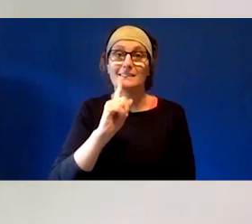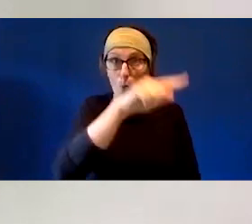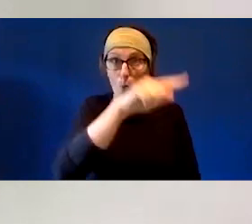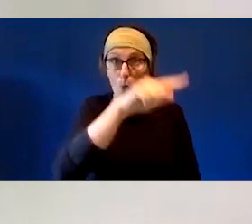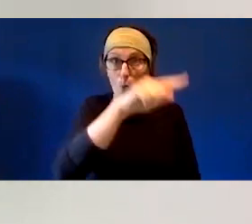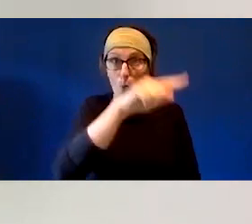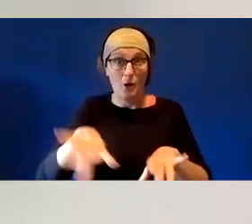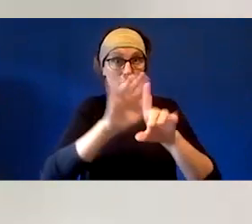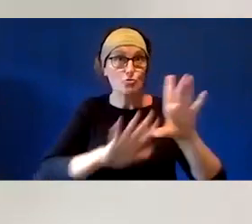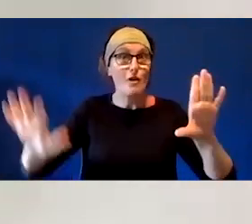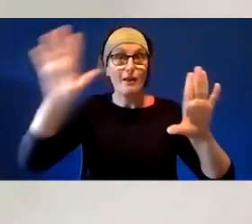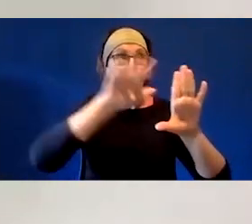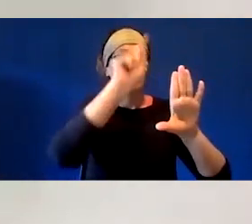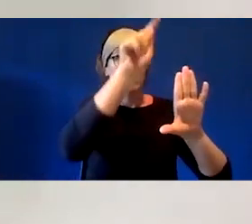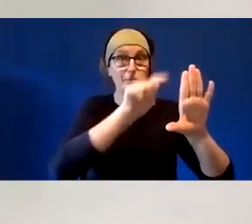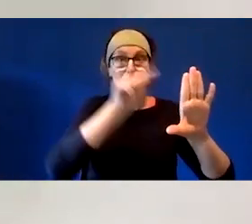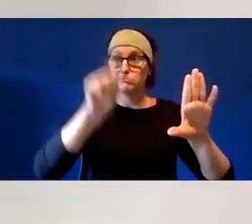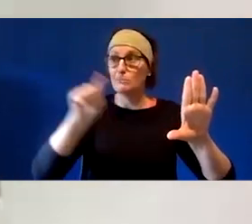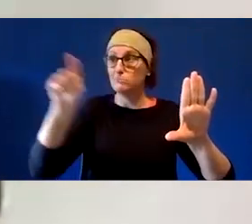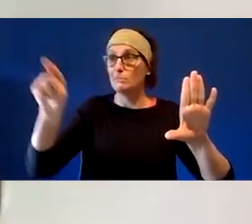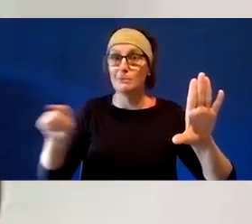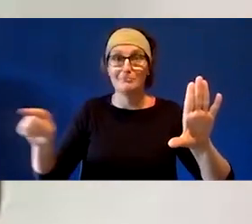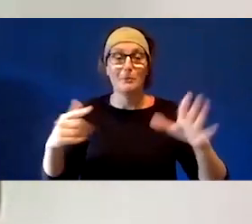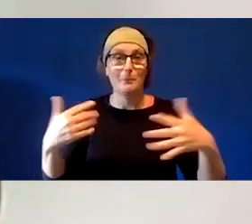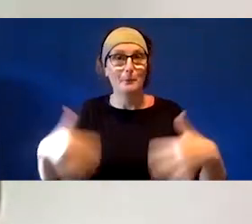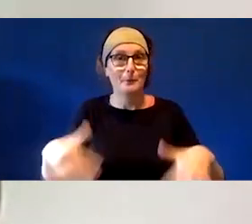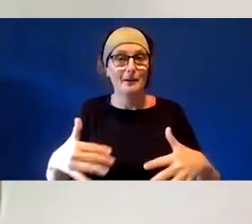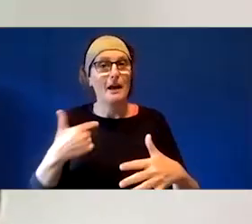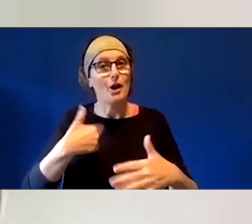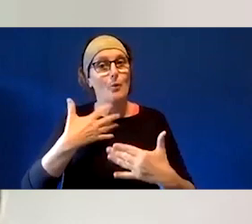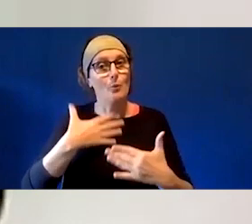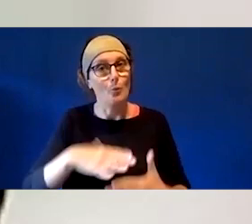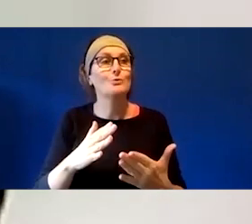And to also just extend and